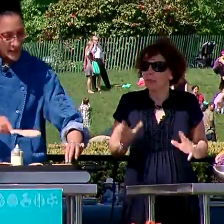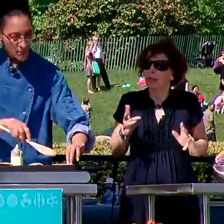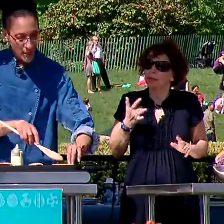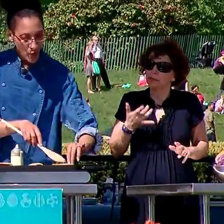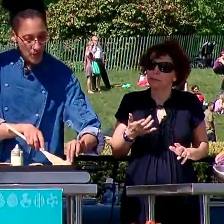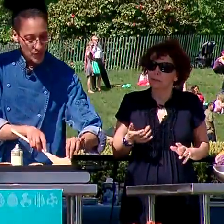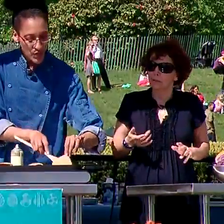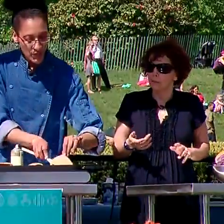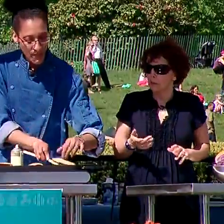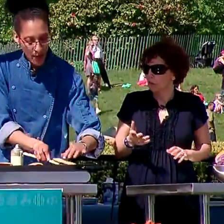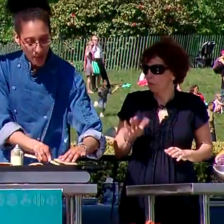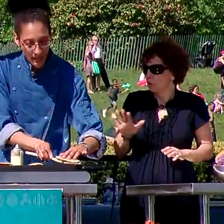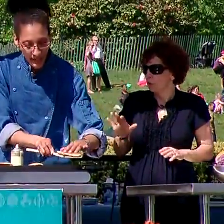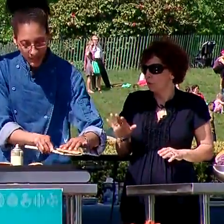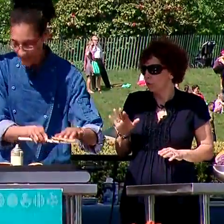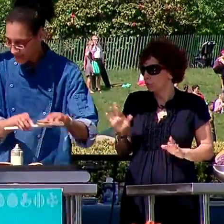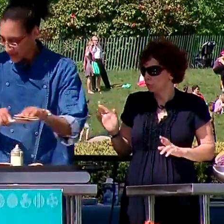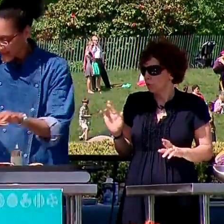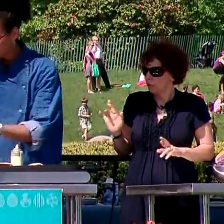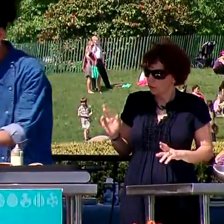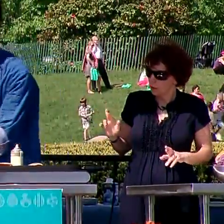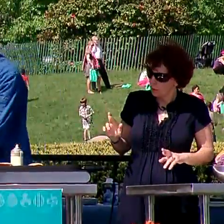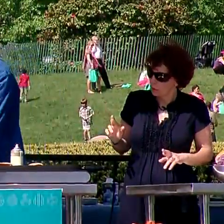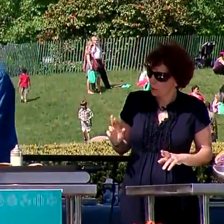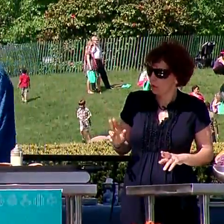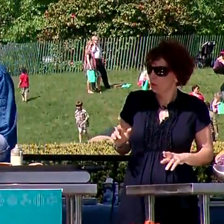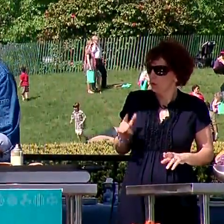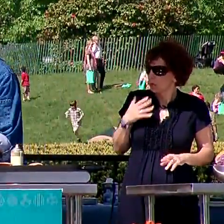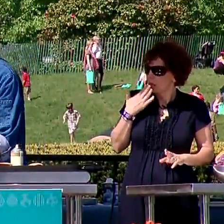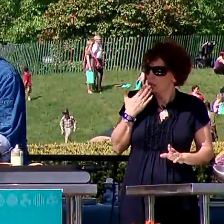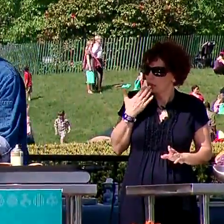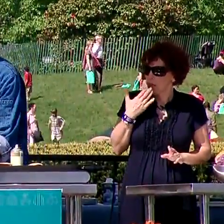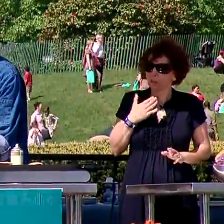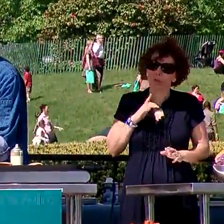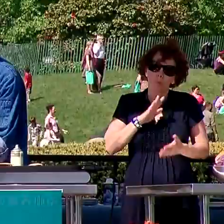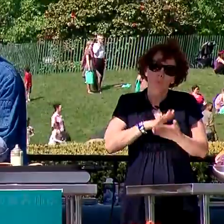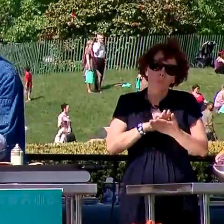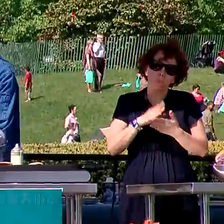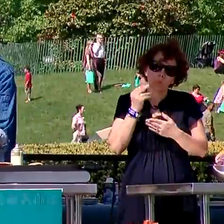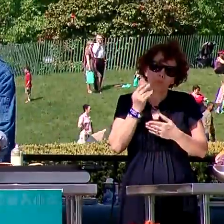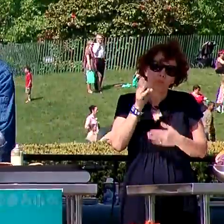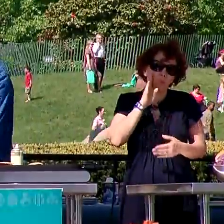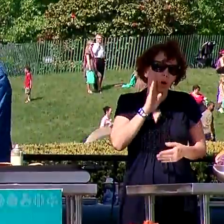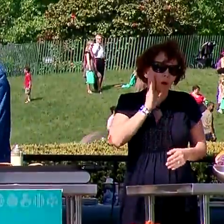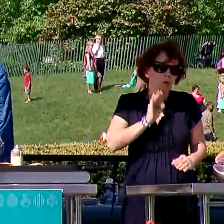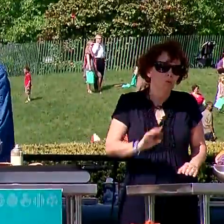Isabelle, yours is just about ready, it's nice and toasted. Are you ready?